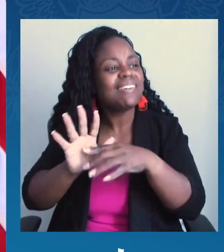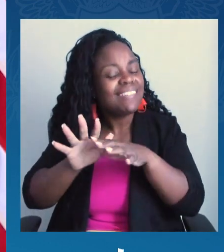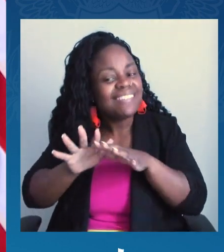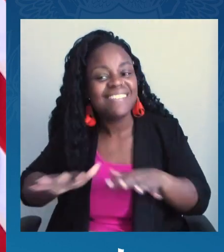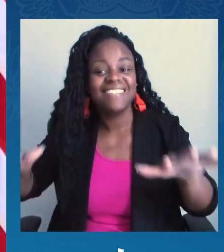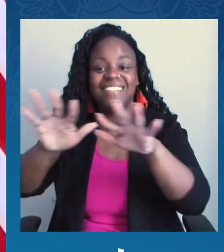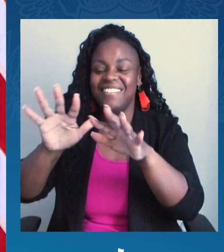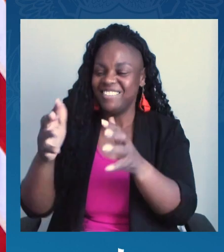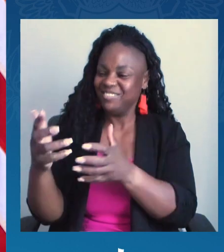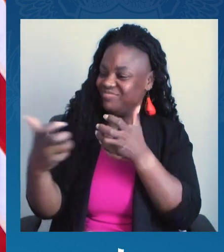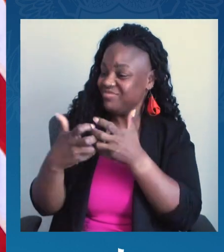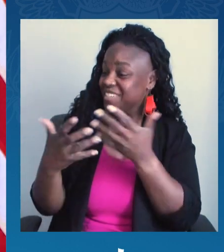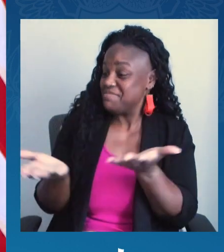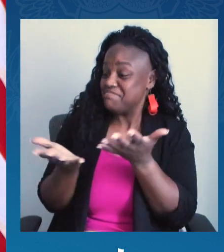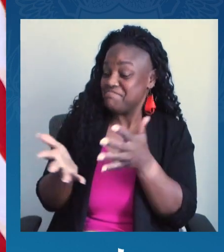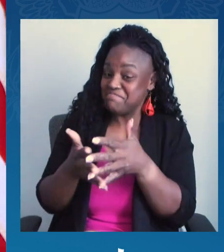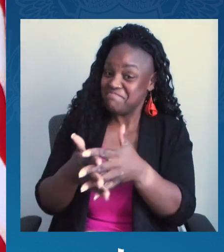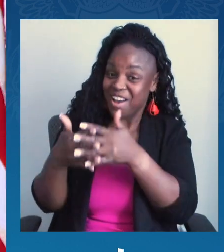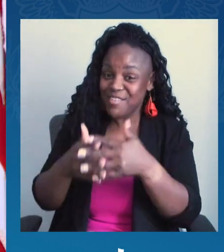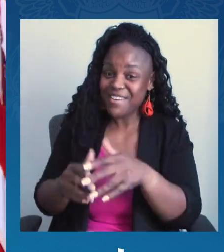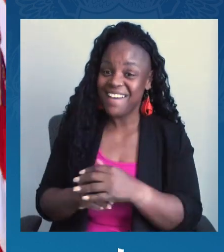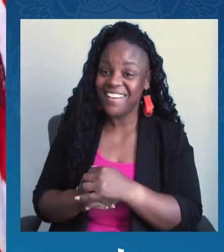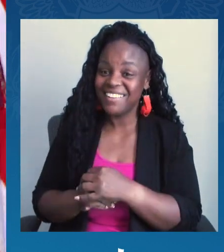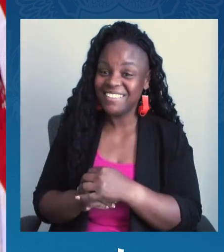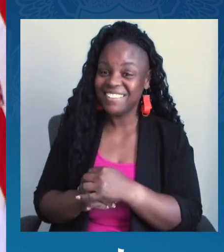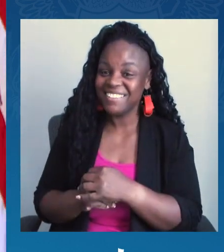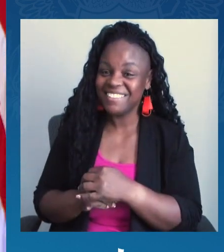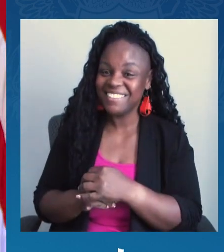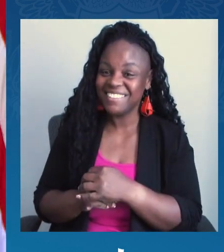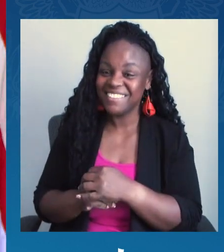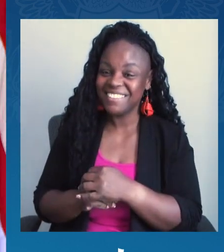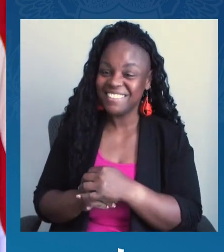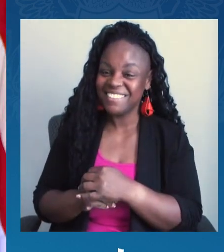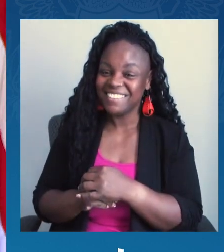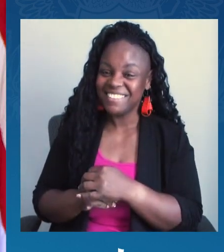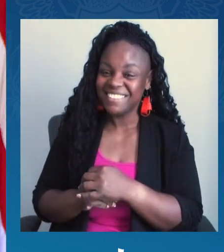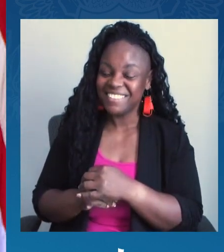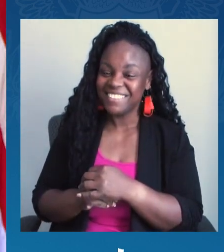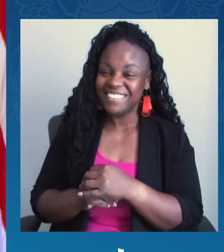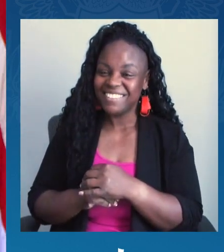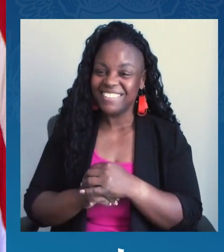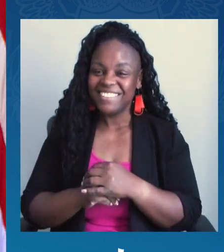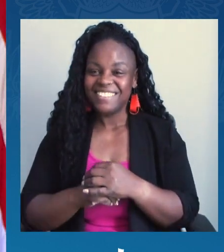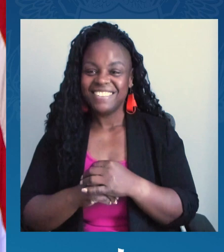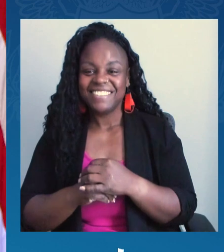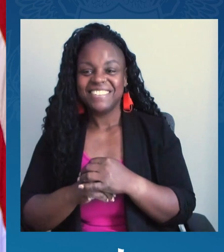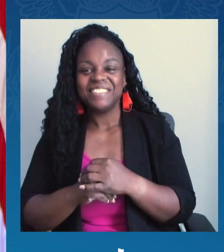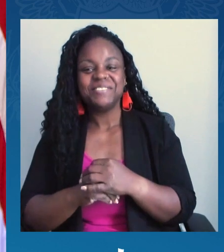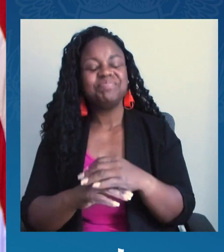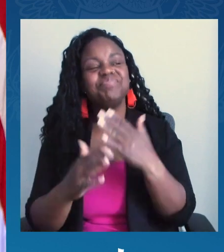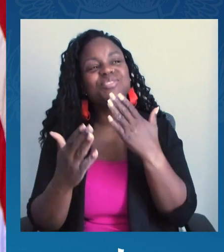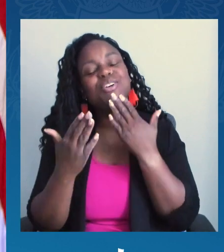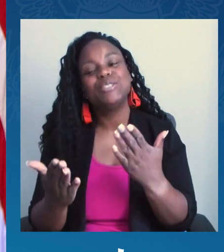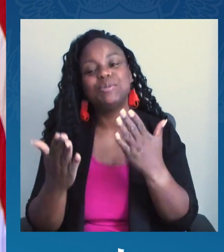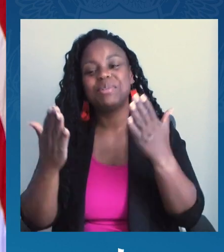It's good to be with everybody. And I do want to acknowledge Marc Morial